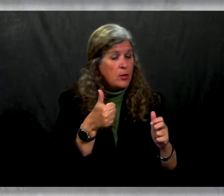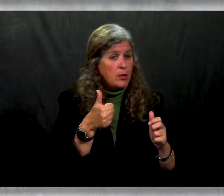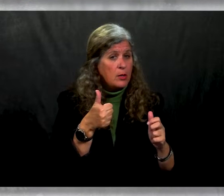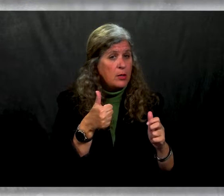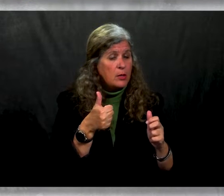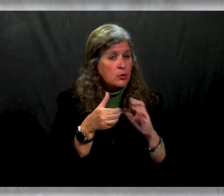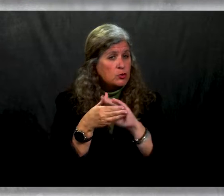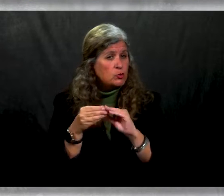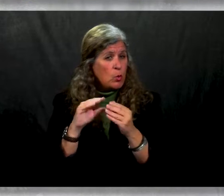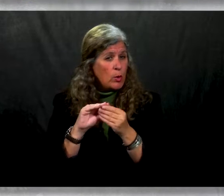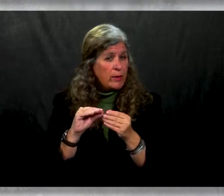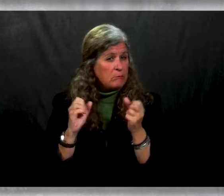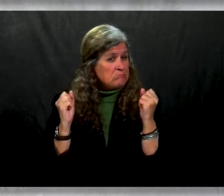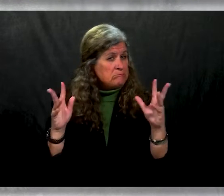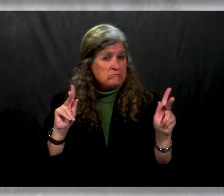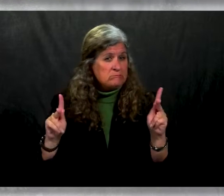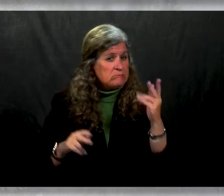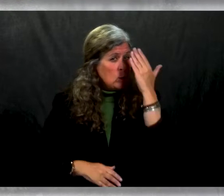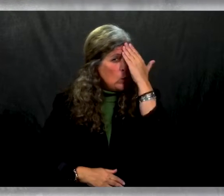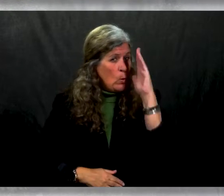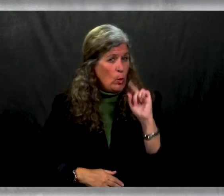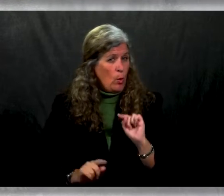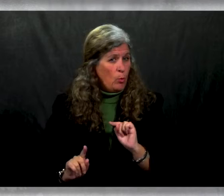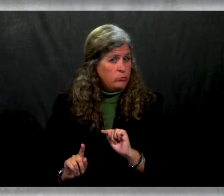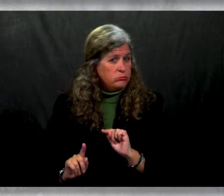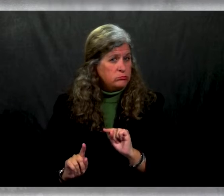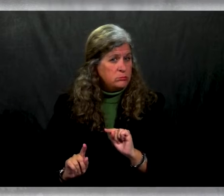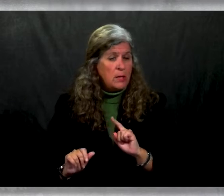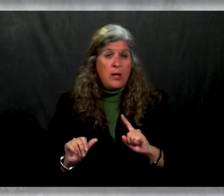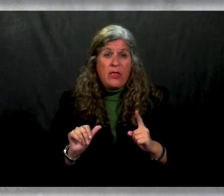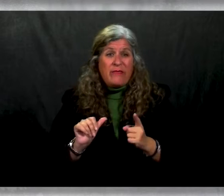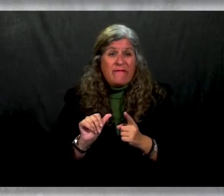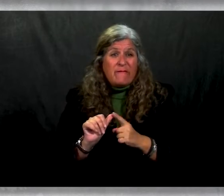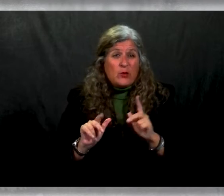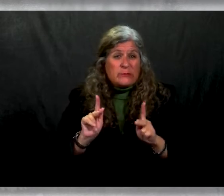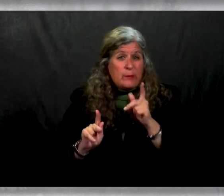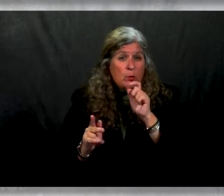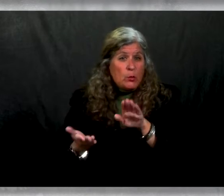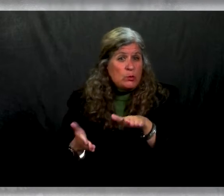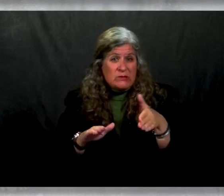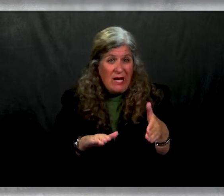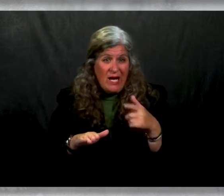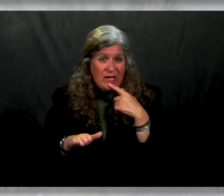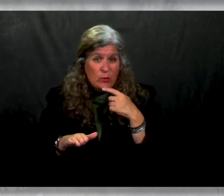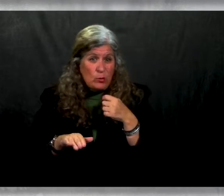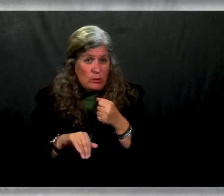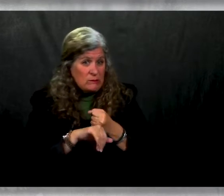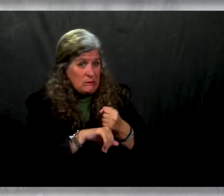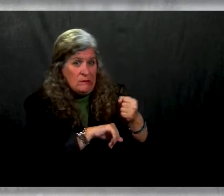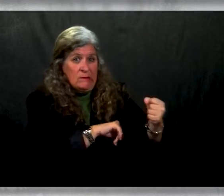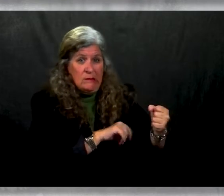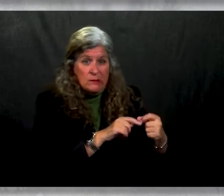of this history that is equally as important. The first victims of the Holocaust were not transported to extermination camps.